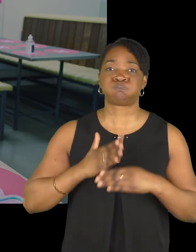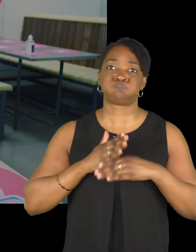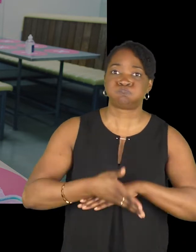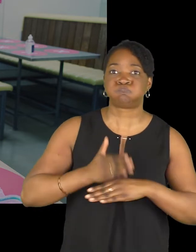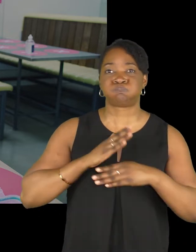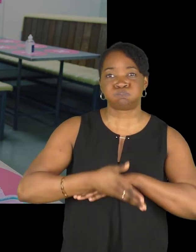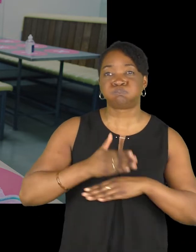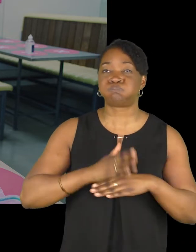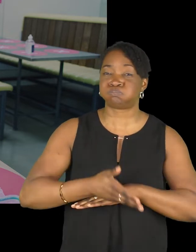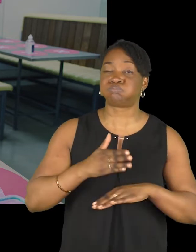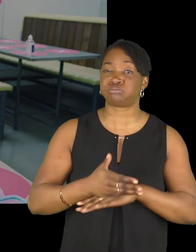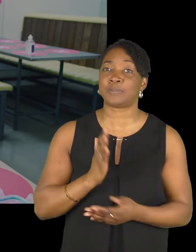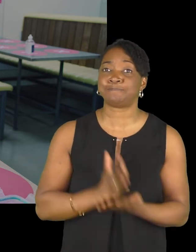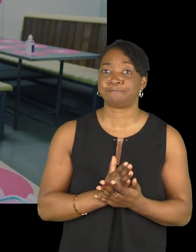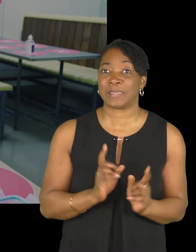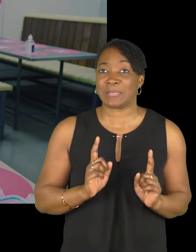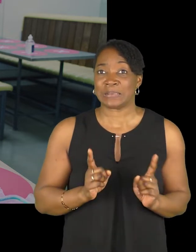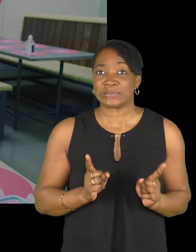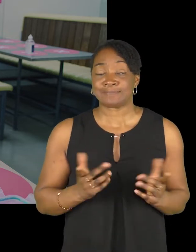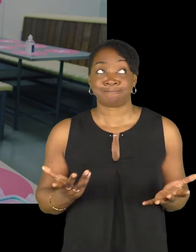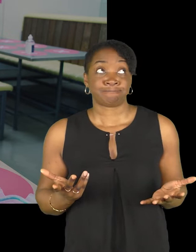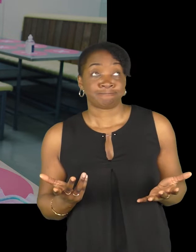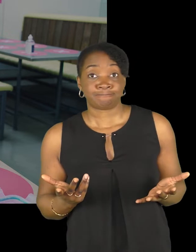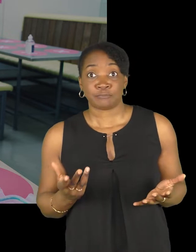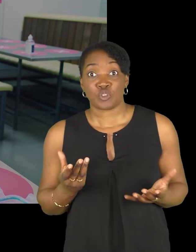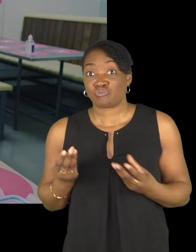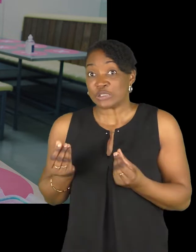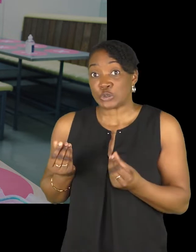it's work and it's labour, isn't it? That's the thing. And it's like, we're not often resourced.